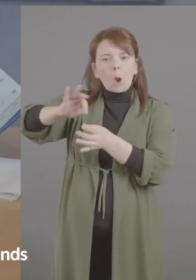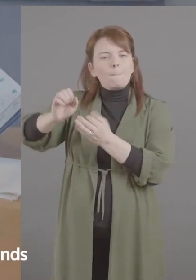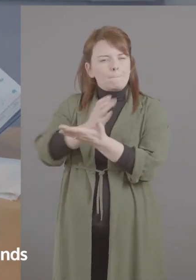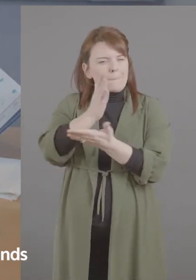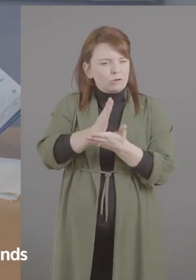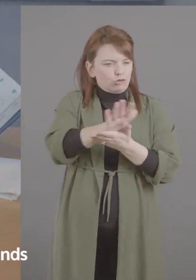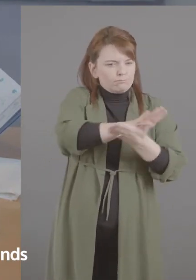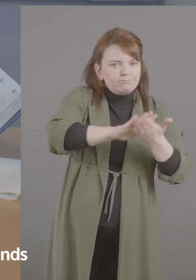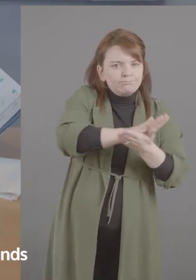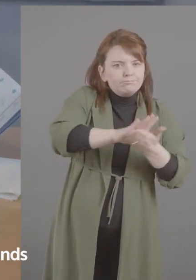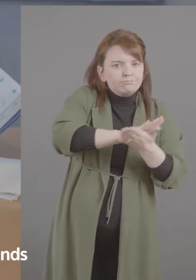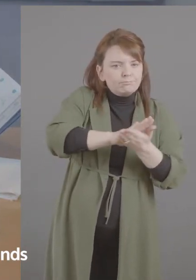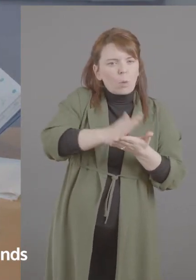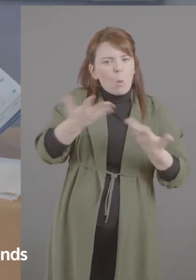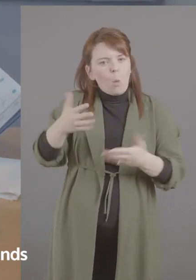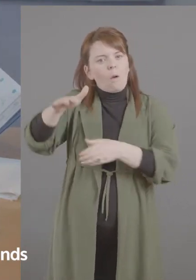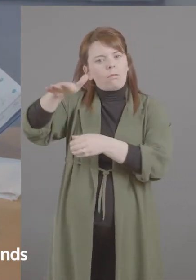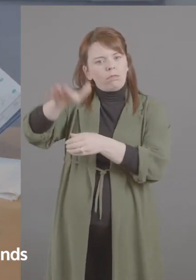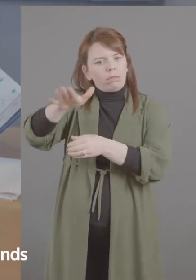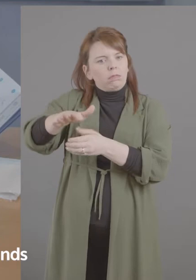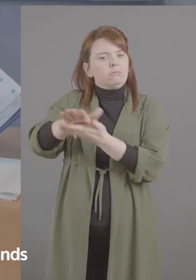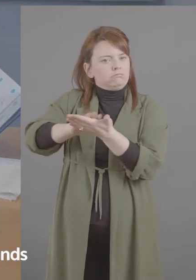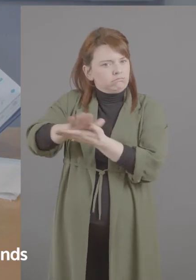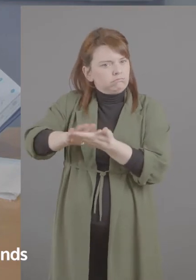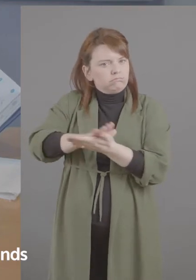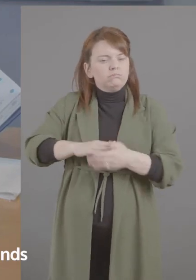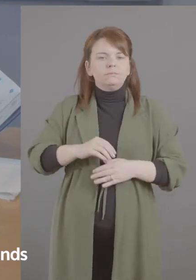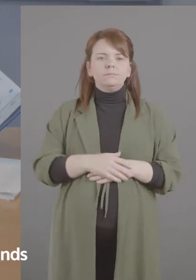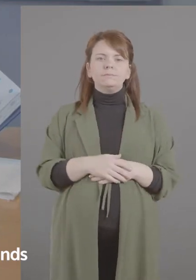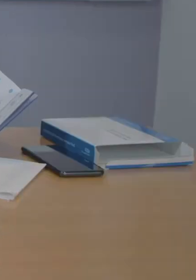Before opening an individually sealed test strip sanitize or wash your hands.